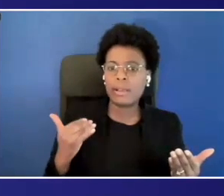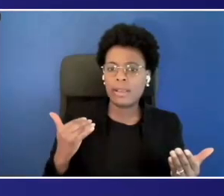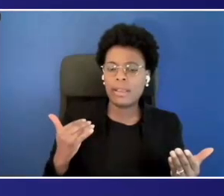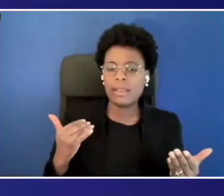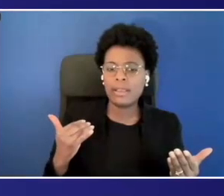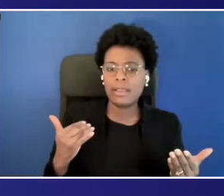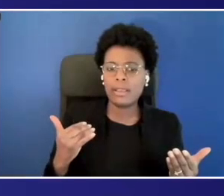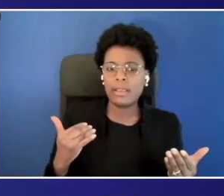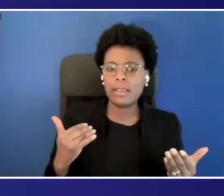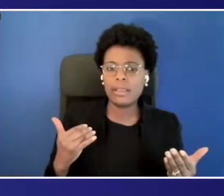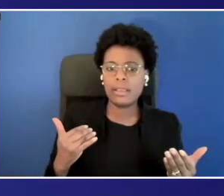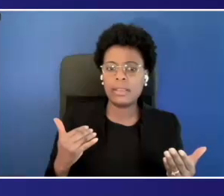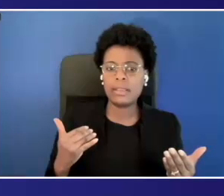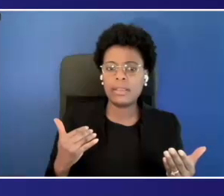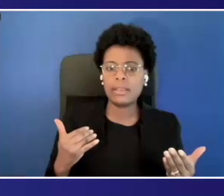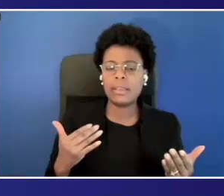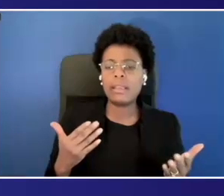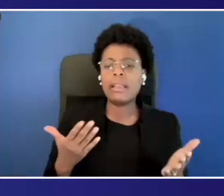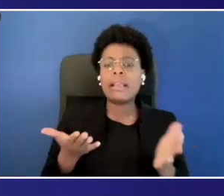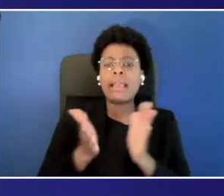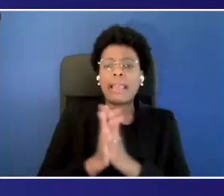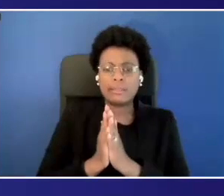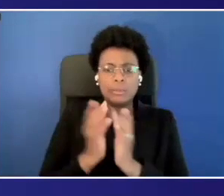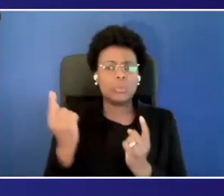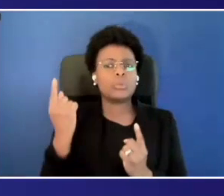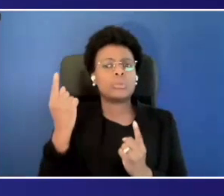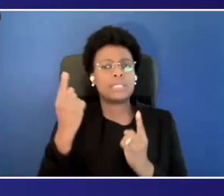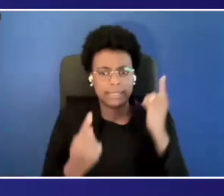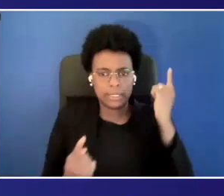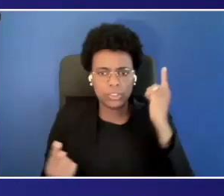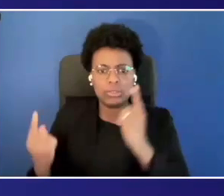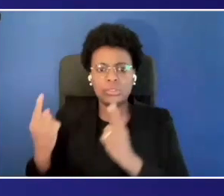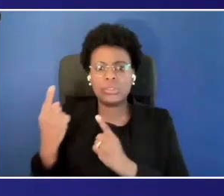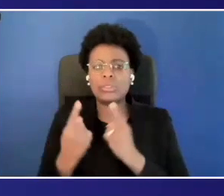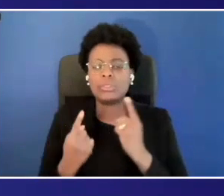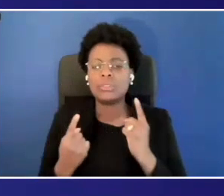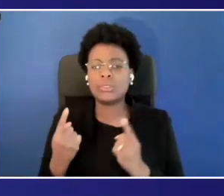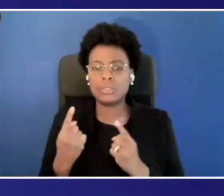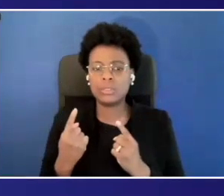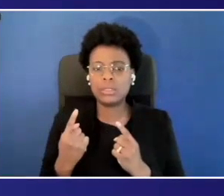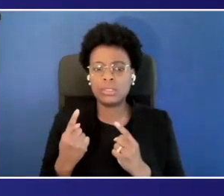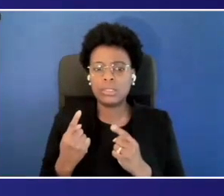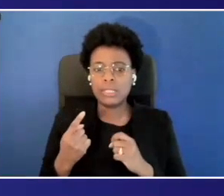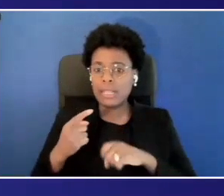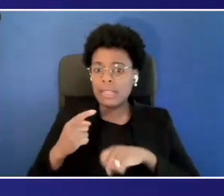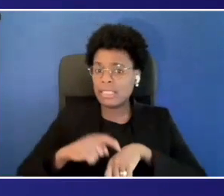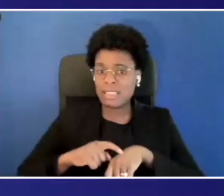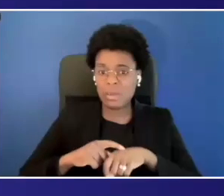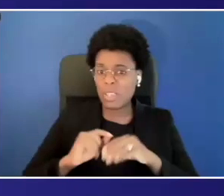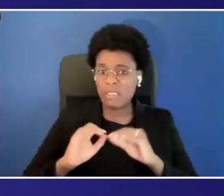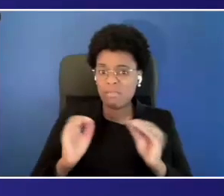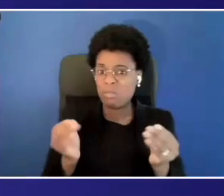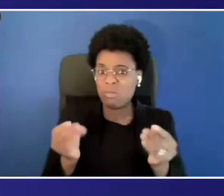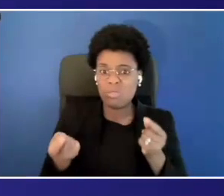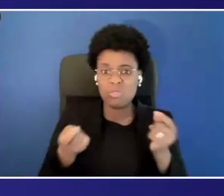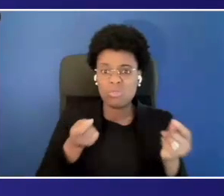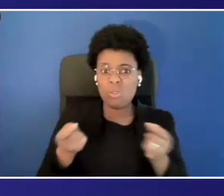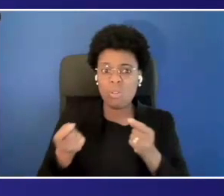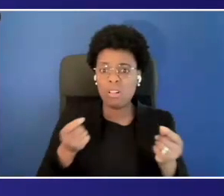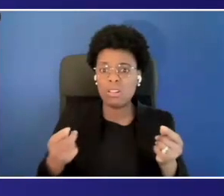Sort of either. Ask you to consider. The time which we have no control over or being stuck in that.